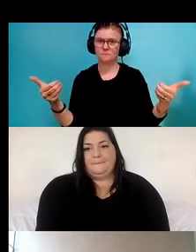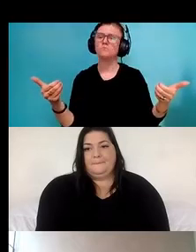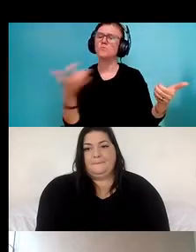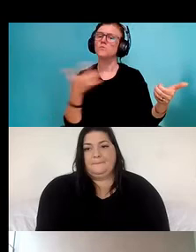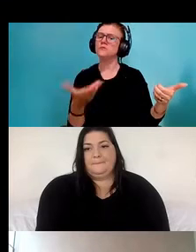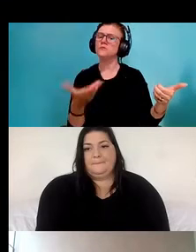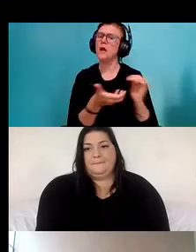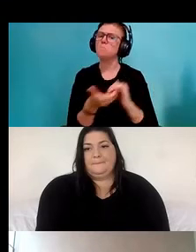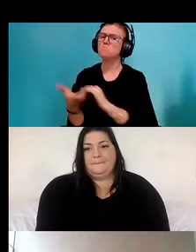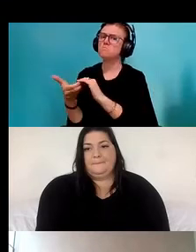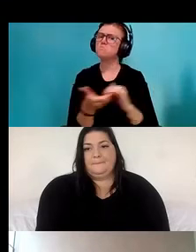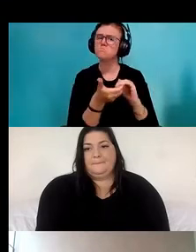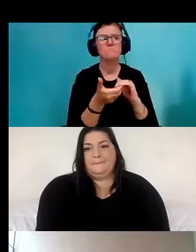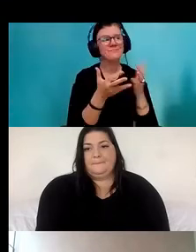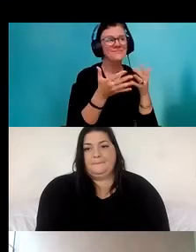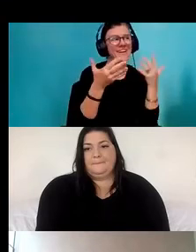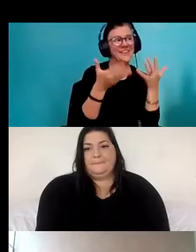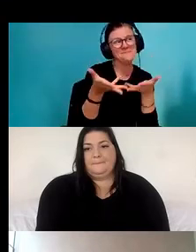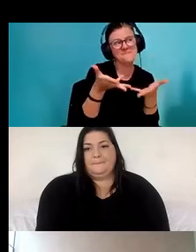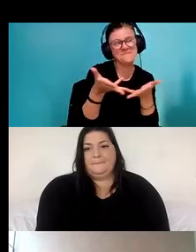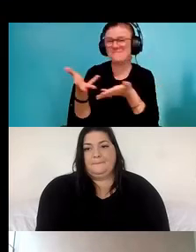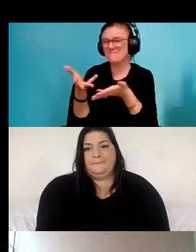We're friendly.